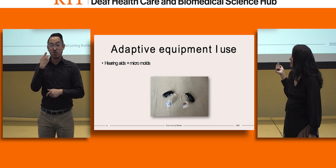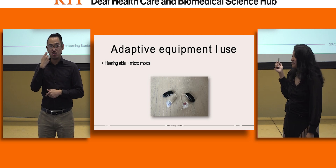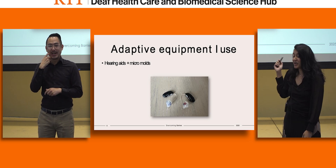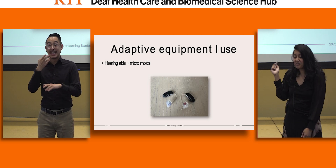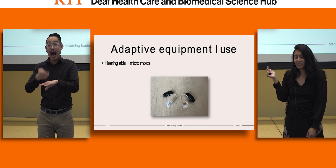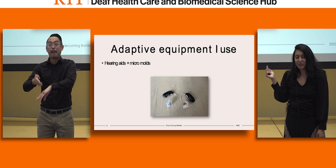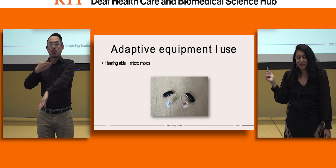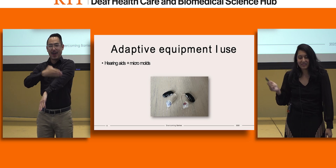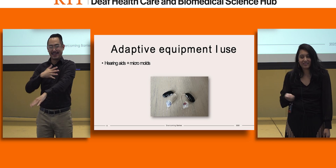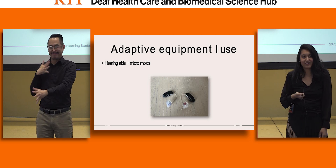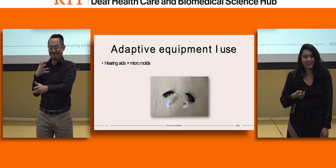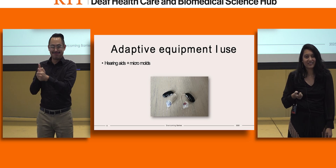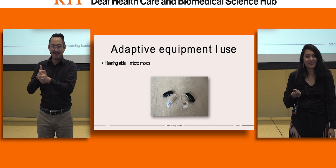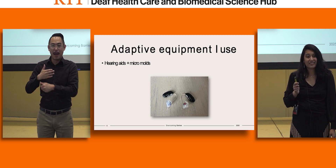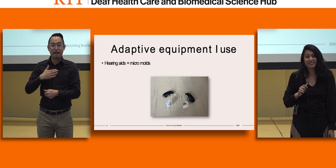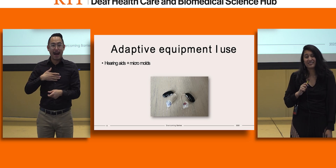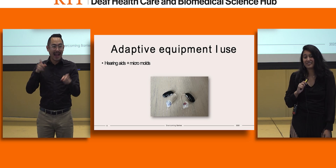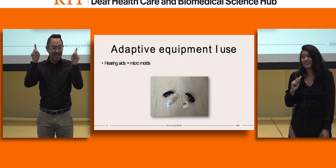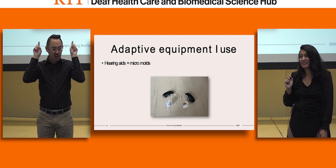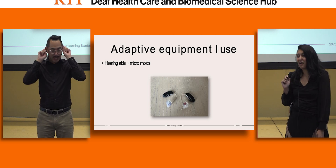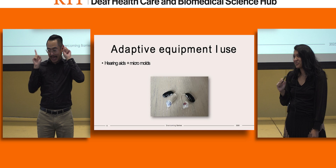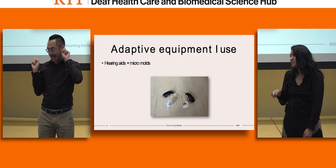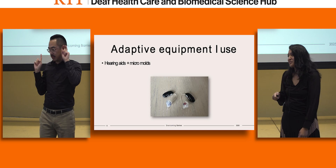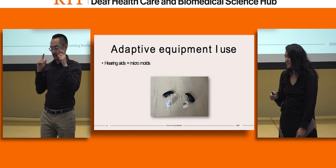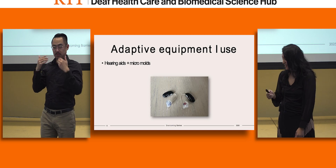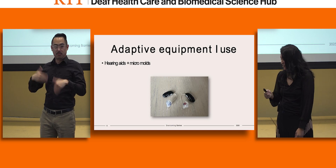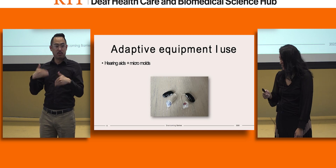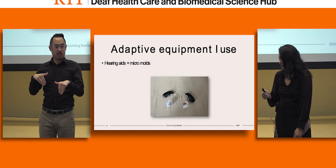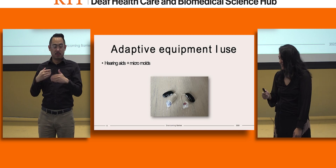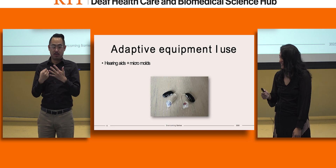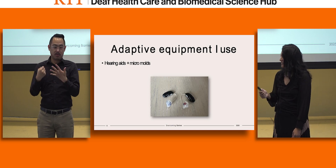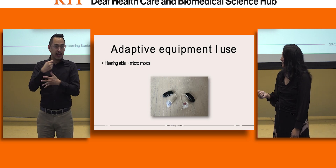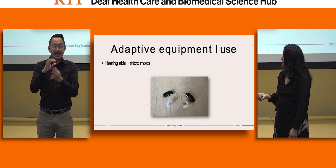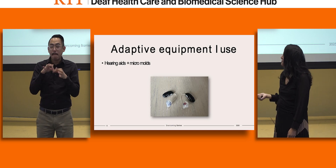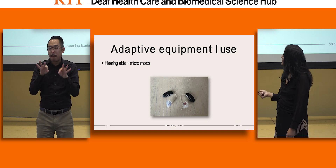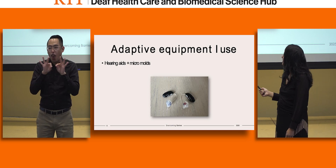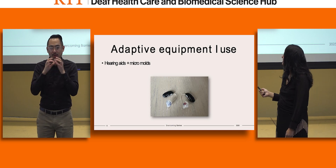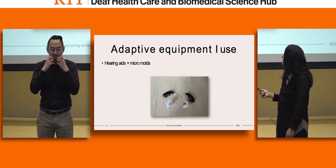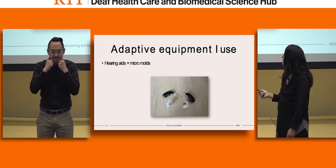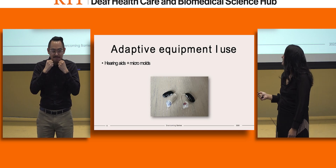to micro molds and hearing aids. This is absolutely essential in my day-to-day life.